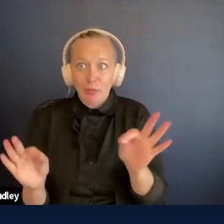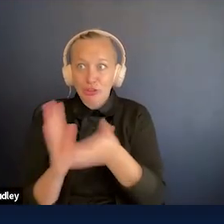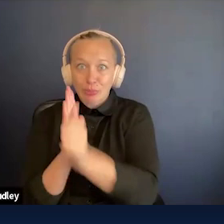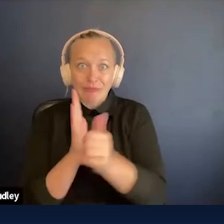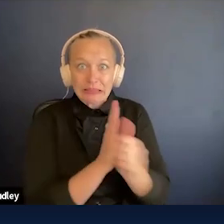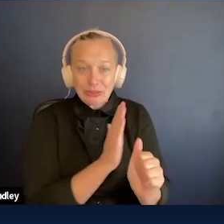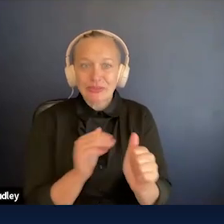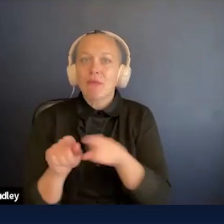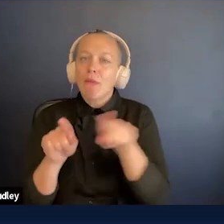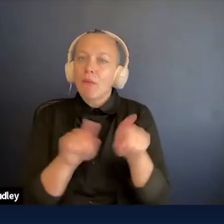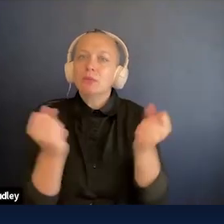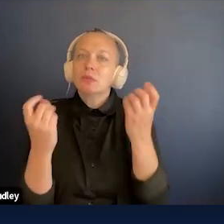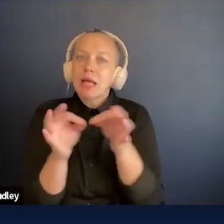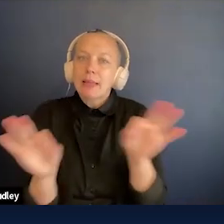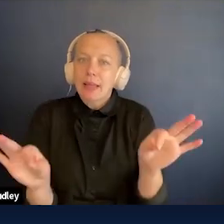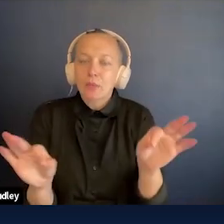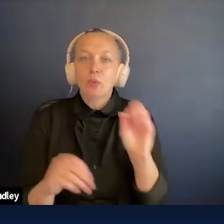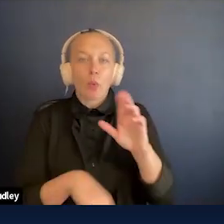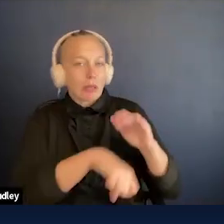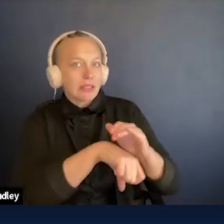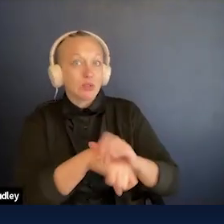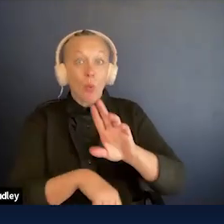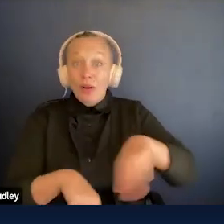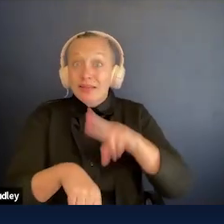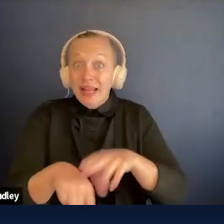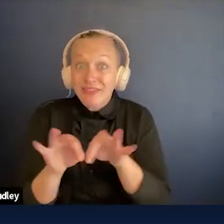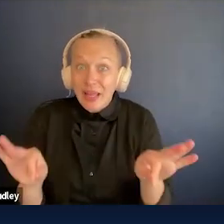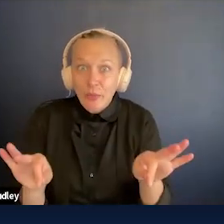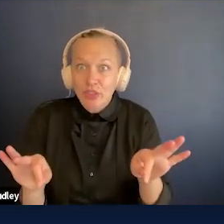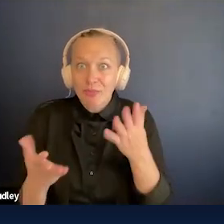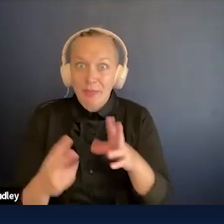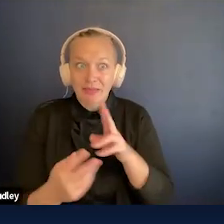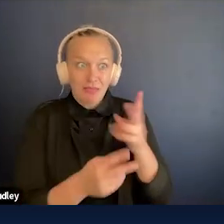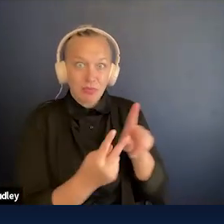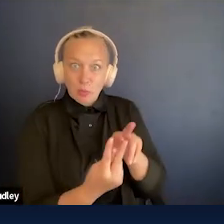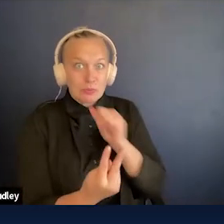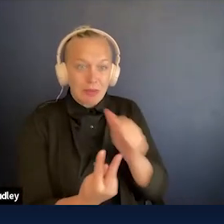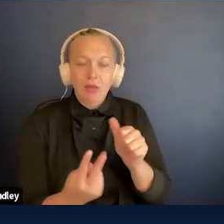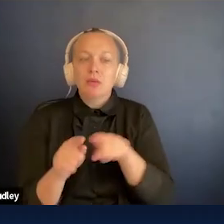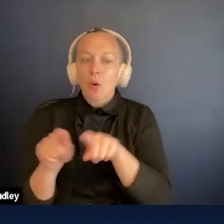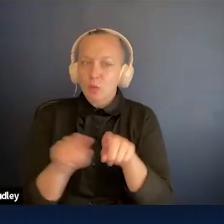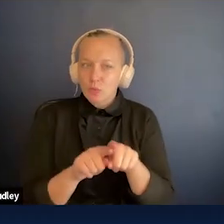And, um, or sign language, or English, or their native language. And prenatal information must be available in sign language.